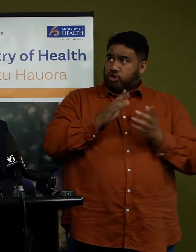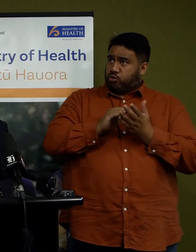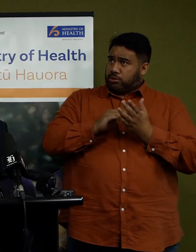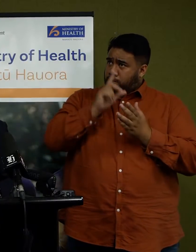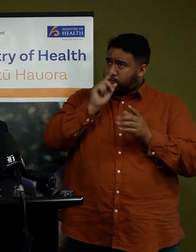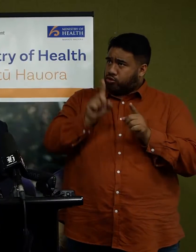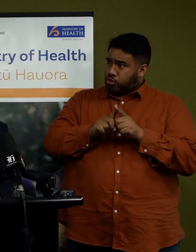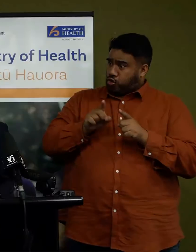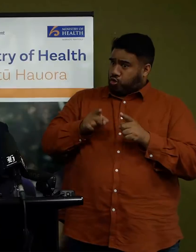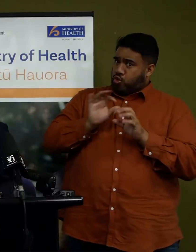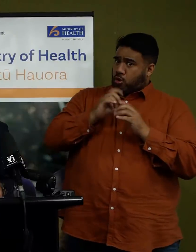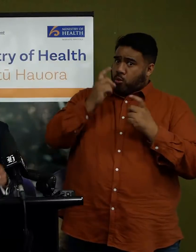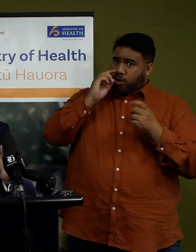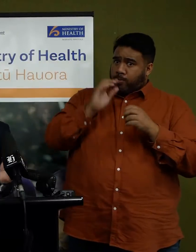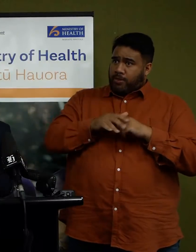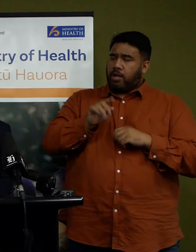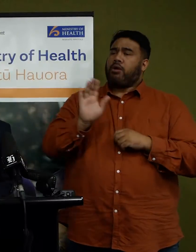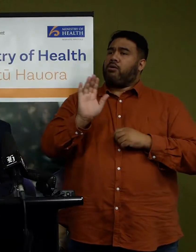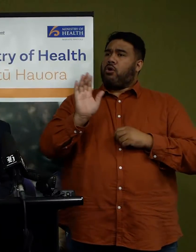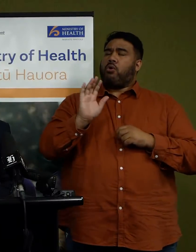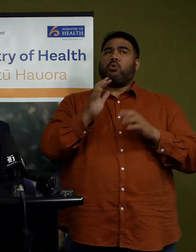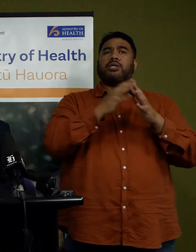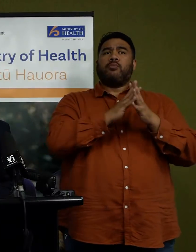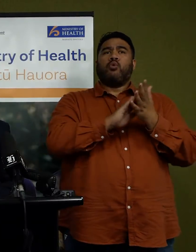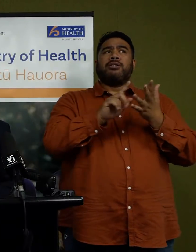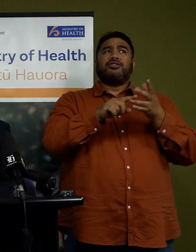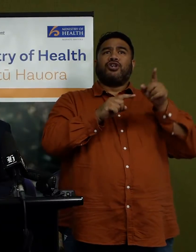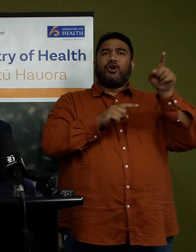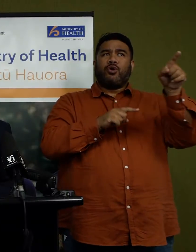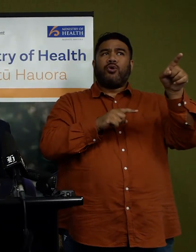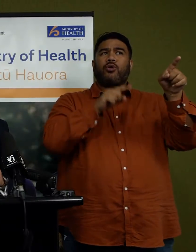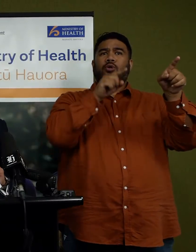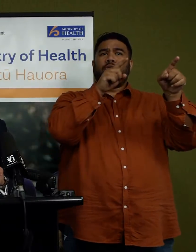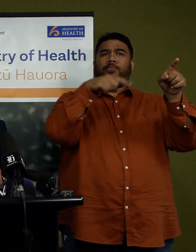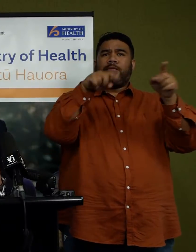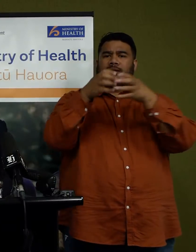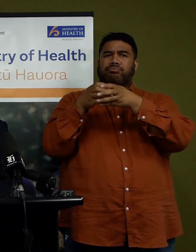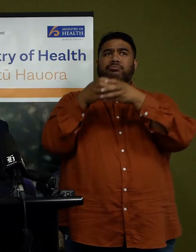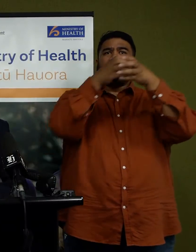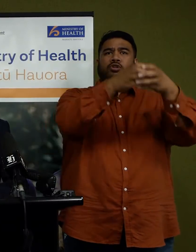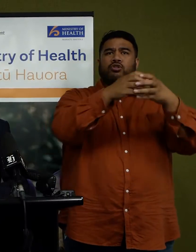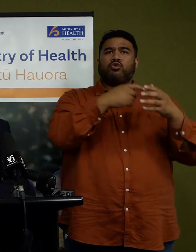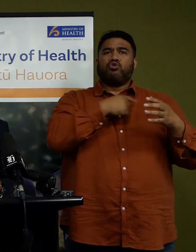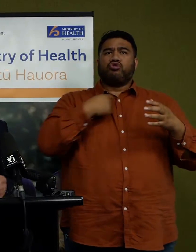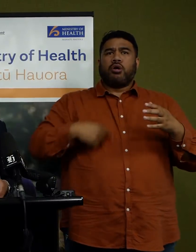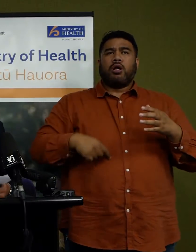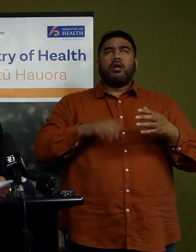the nine-day joint mission, that WHO did to China between the 16th and 24th of February.